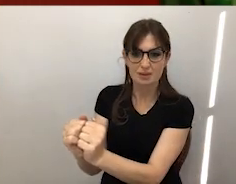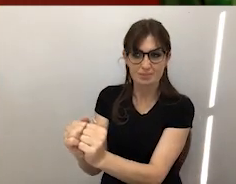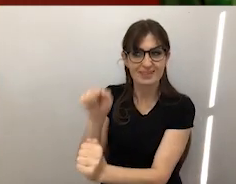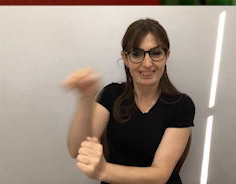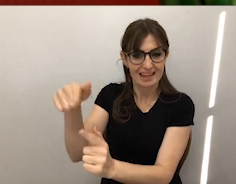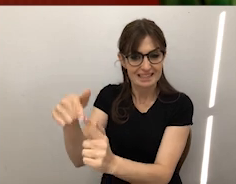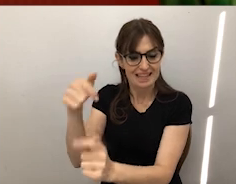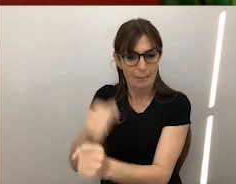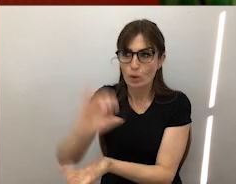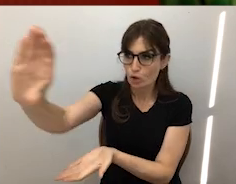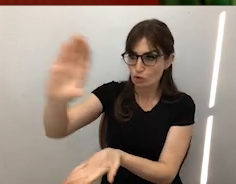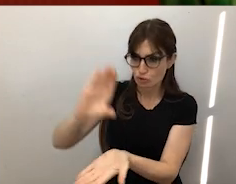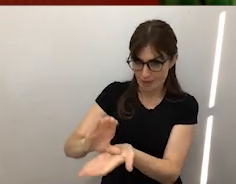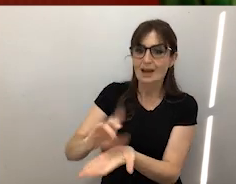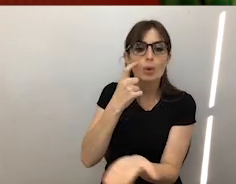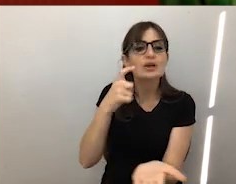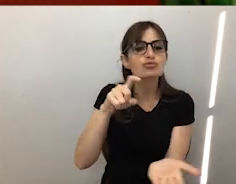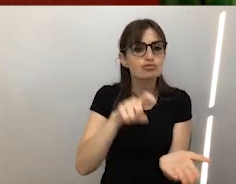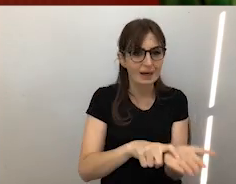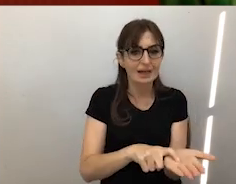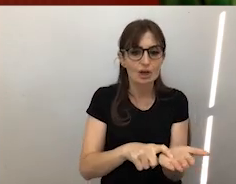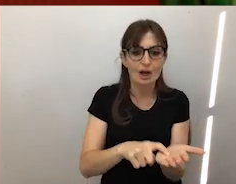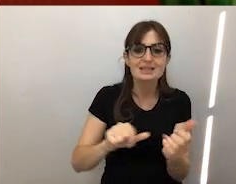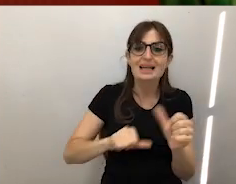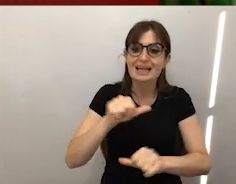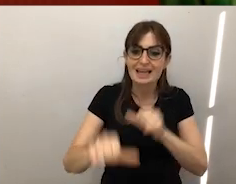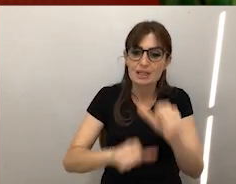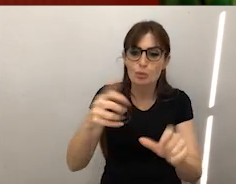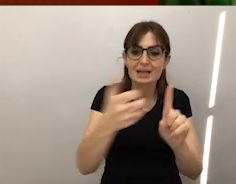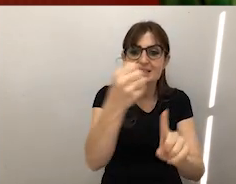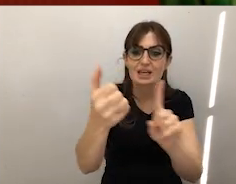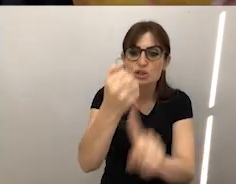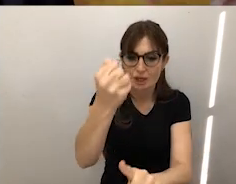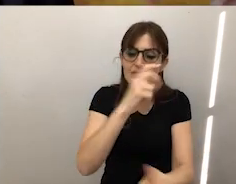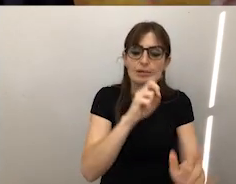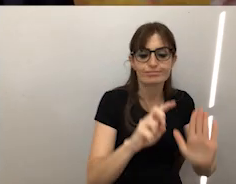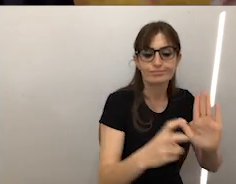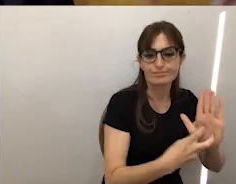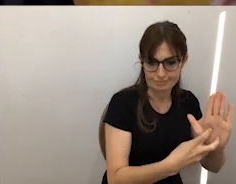In this case, the grant income would be recognised as each deliverable is achieved. If the organisation has